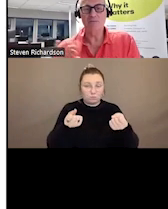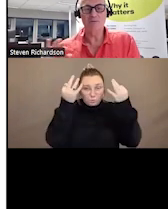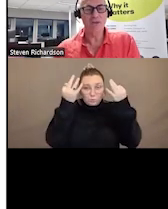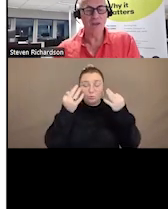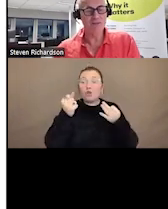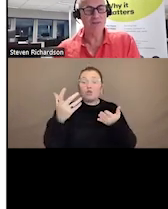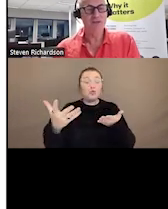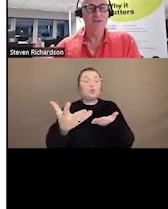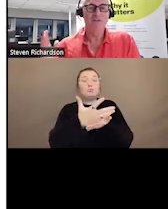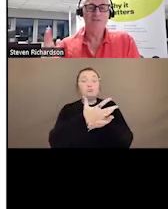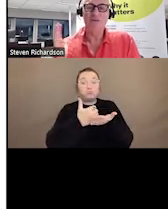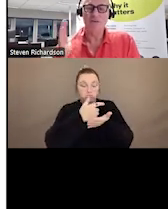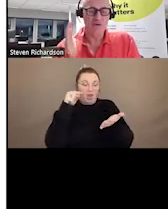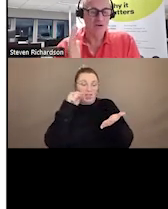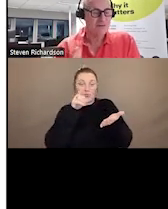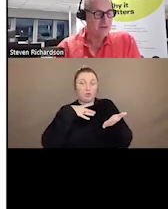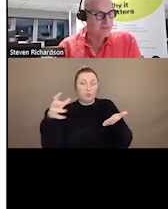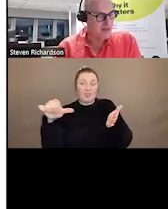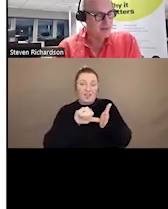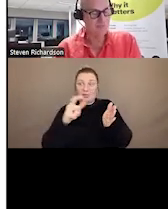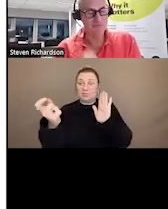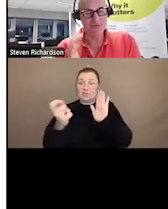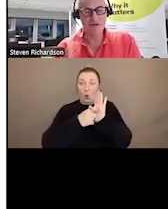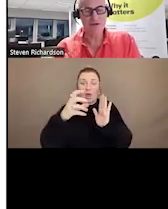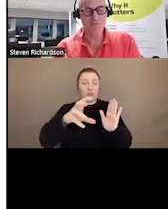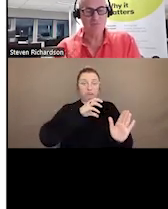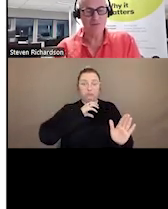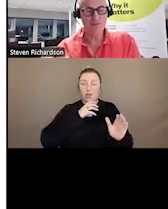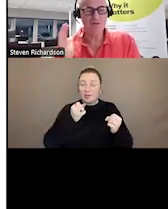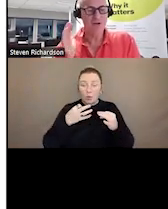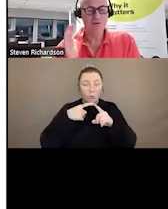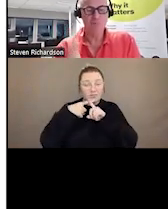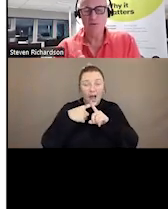whatever you get. You don't have to hit a target through the Australian Cultural Fund. Whatever